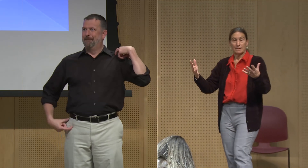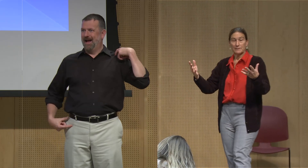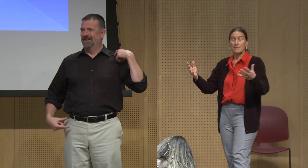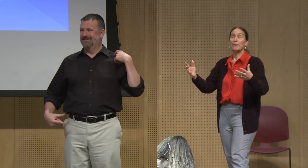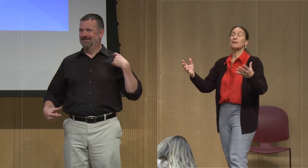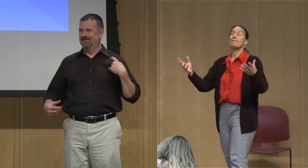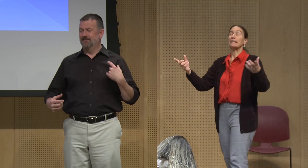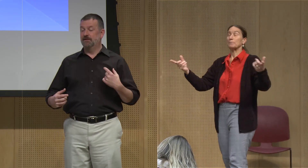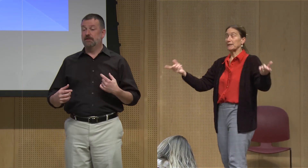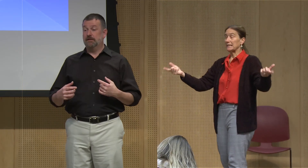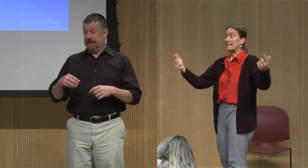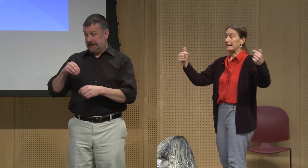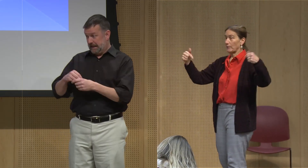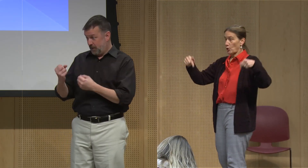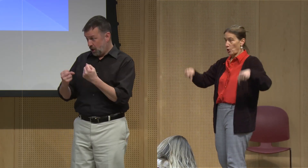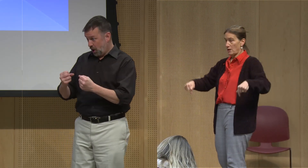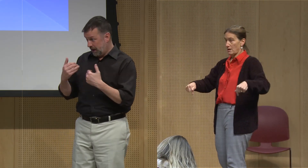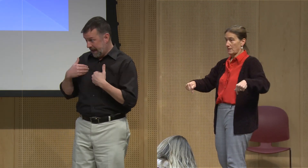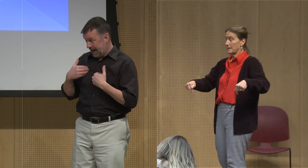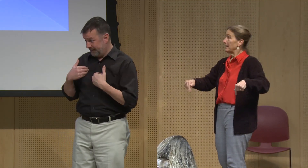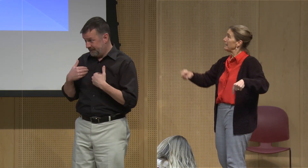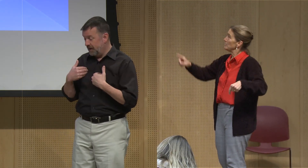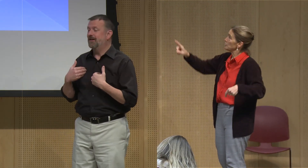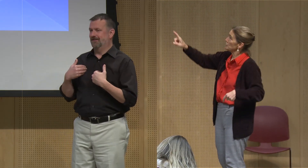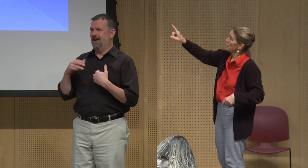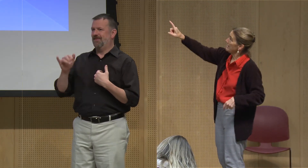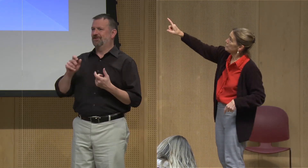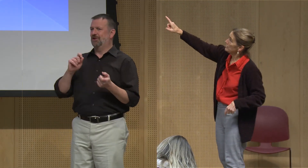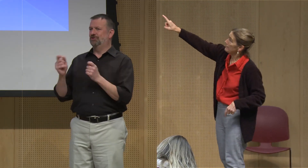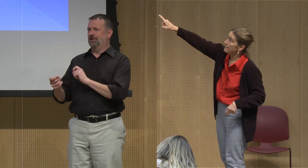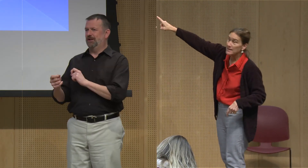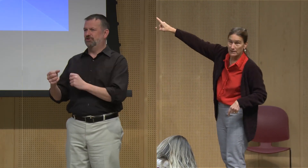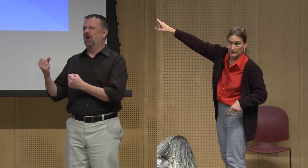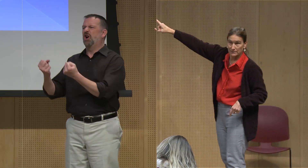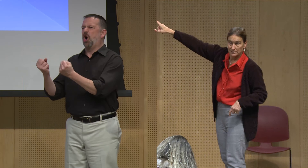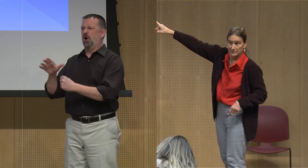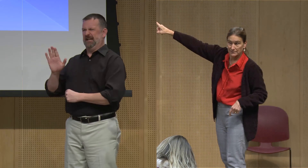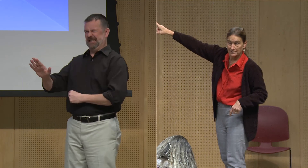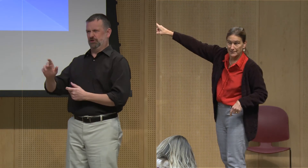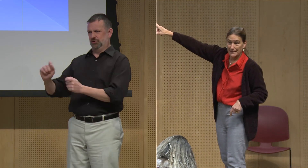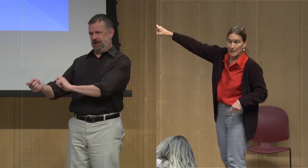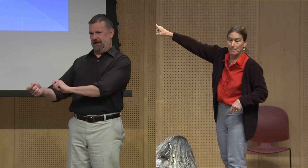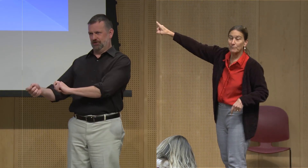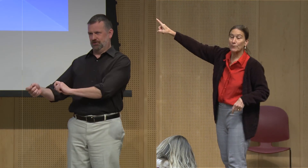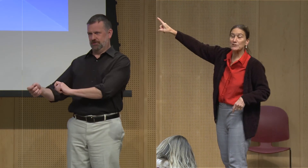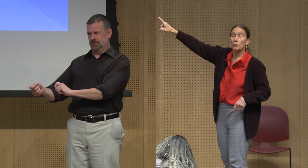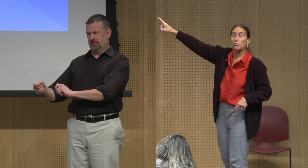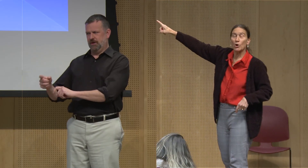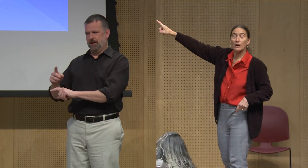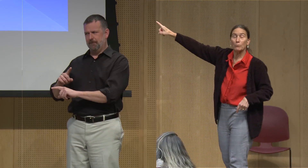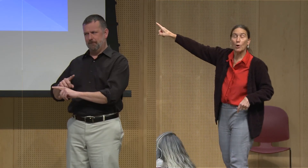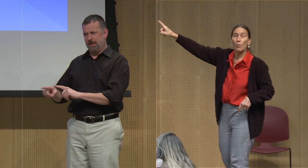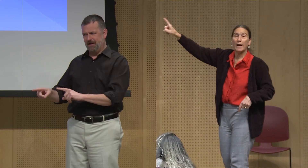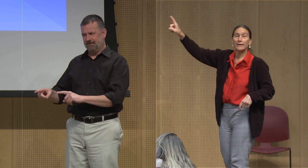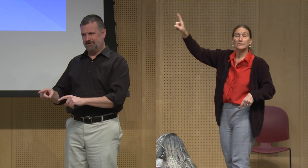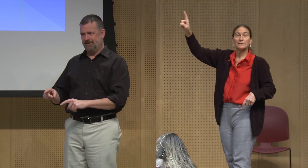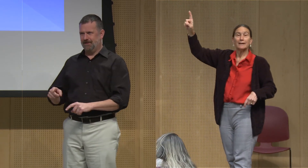SEATBELT AVAILABILITY IN THE CAR, THIS IS A CHANGE TO THE VEHICLE, BUT FOR IT TO WORK REQUIRES